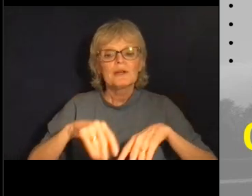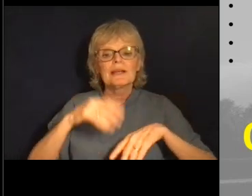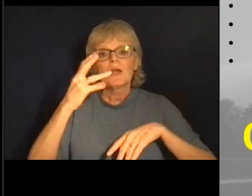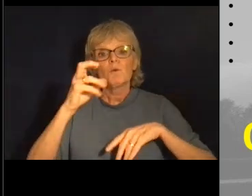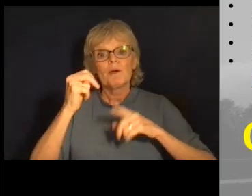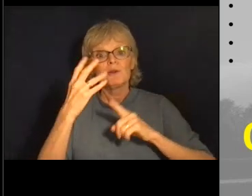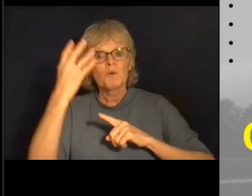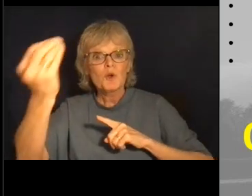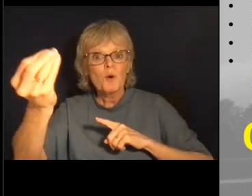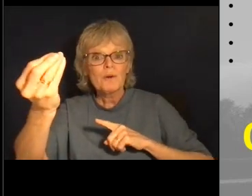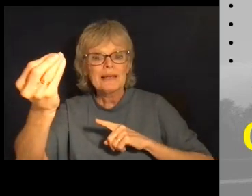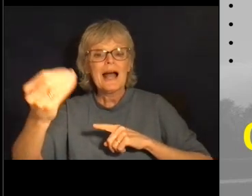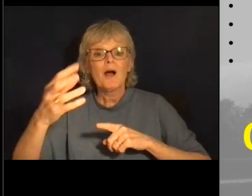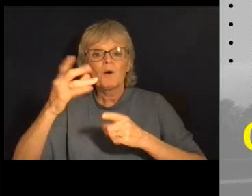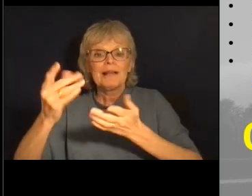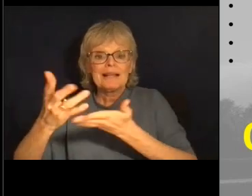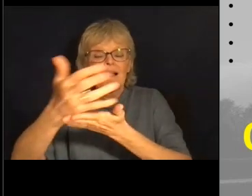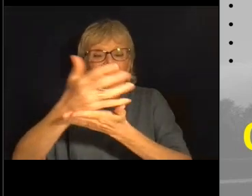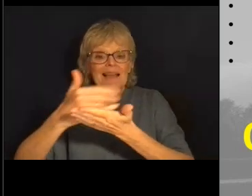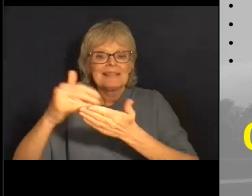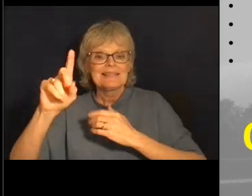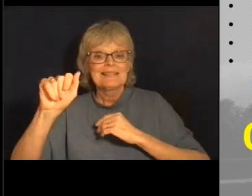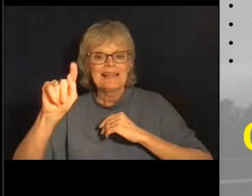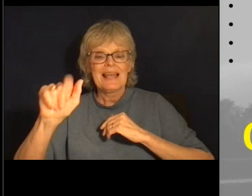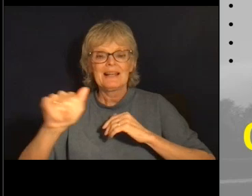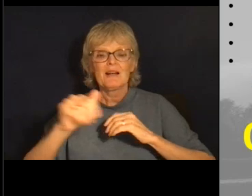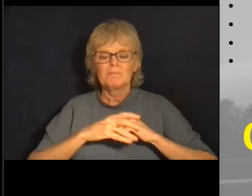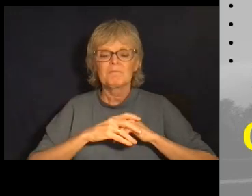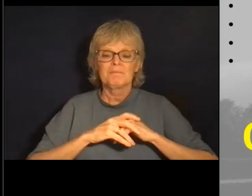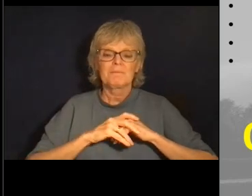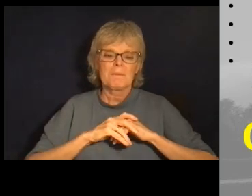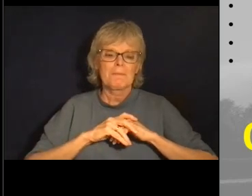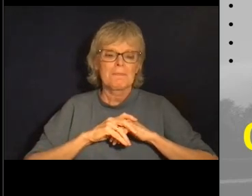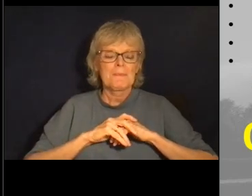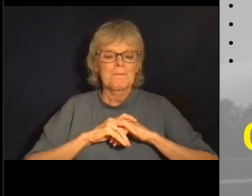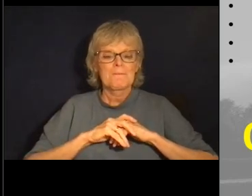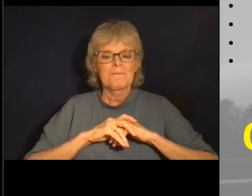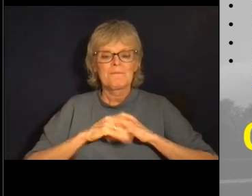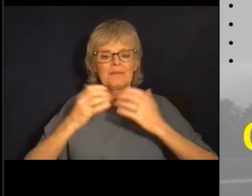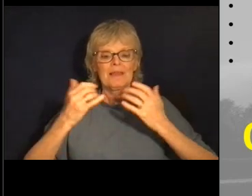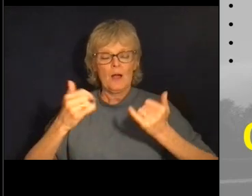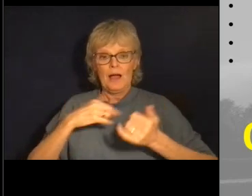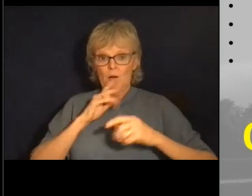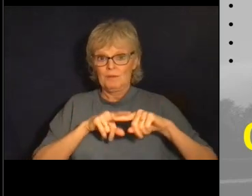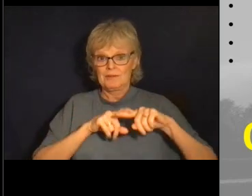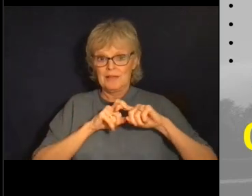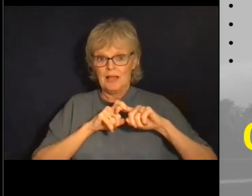and collect these sorts of things. So, now occasionally it can be kind of exciting. So, with that I will stop and I will take any guys questions